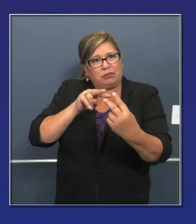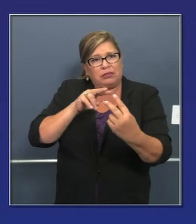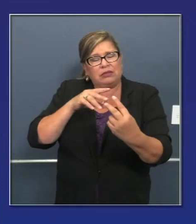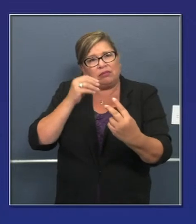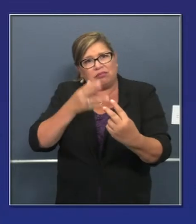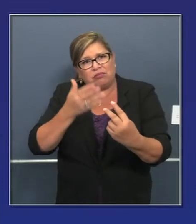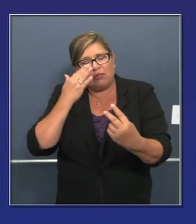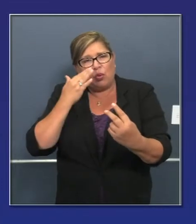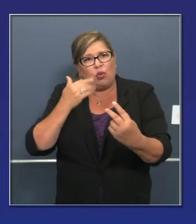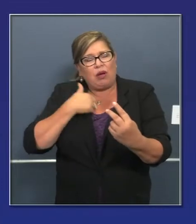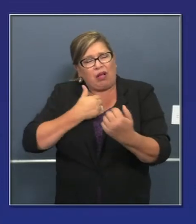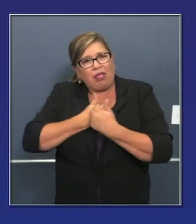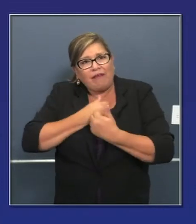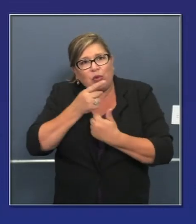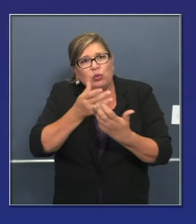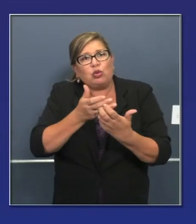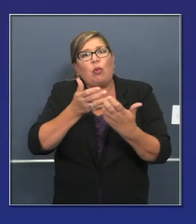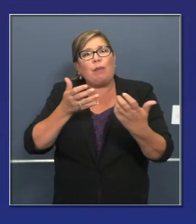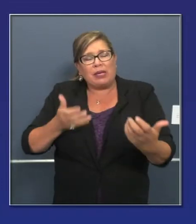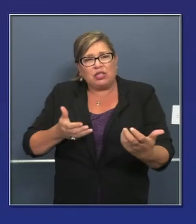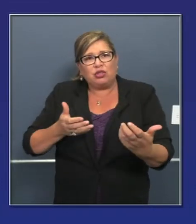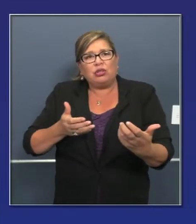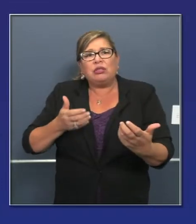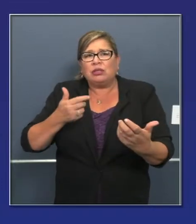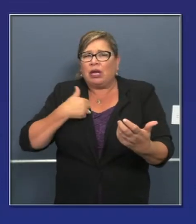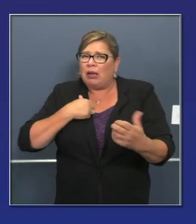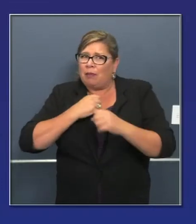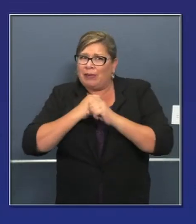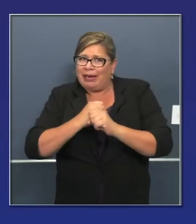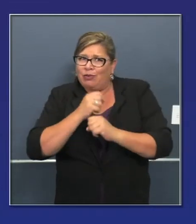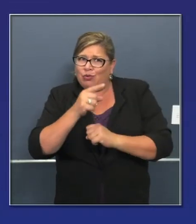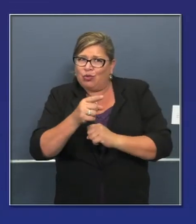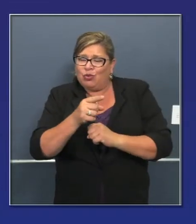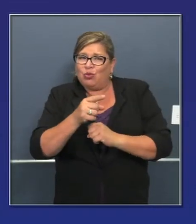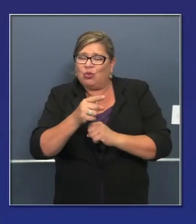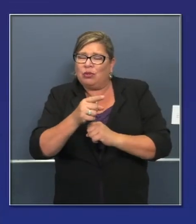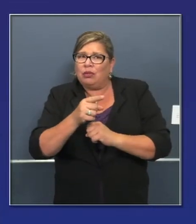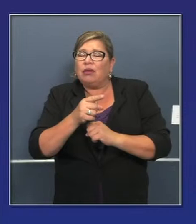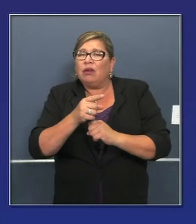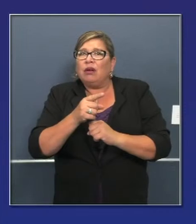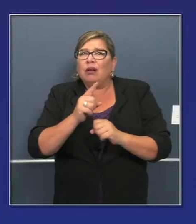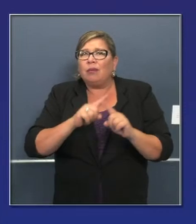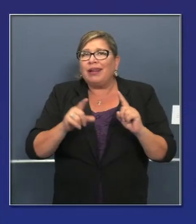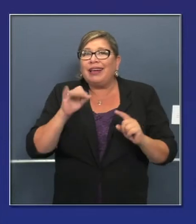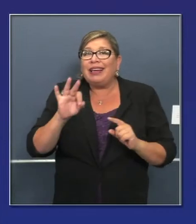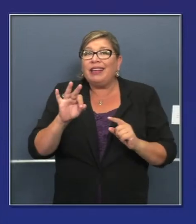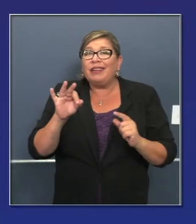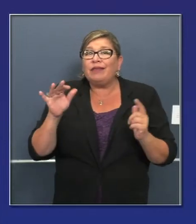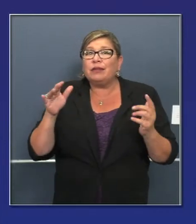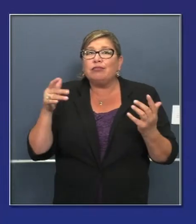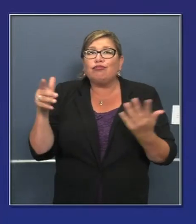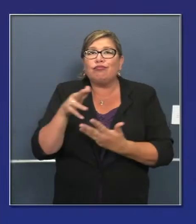I love you so much that I'm looking out for you when in fact you may not be when you're putting